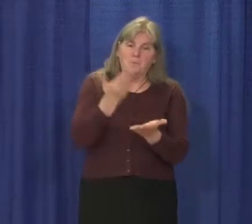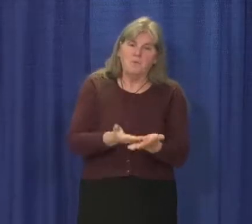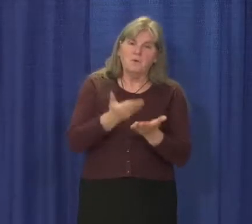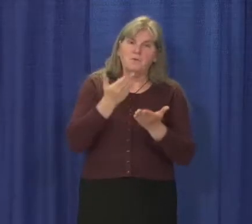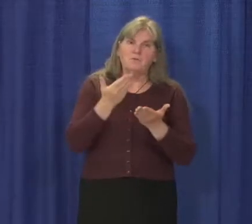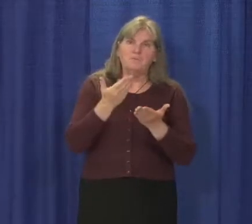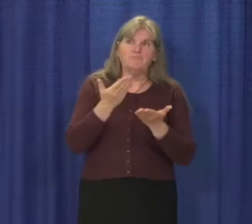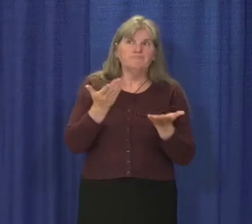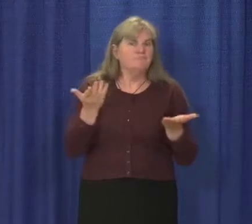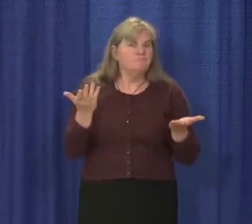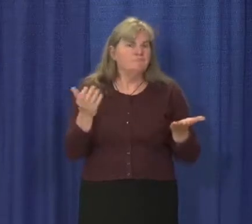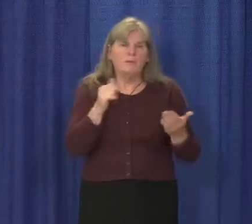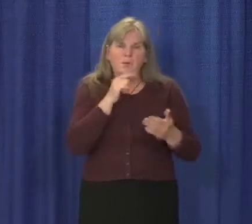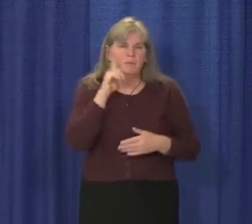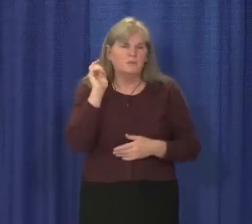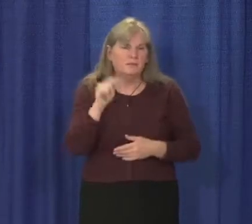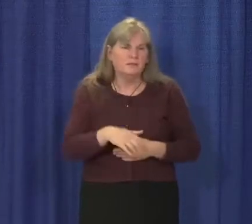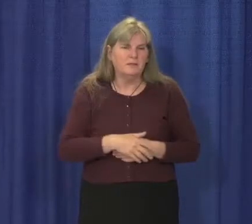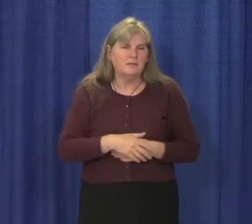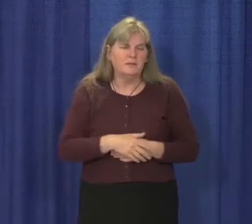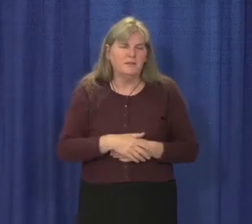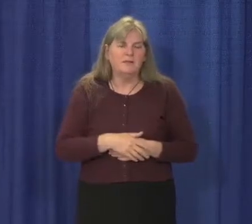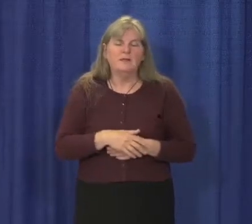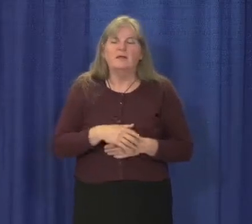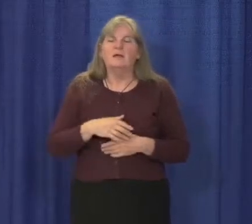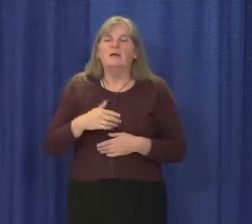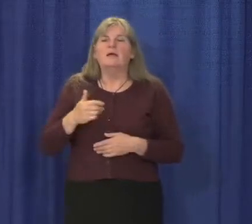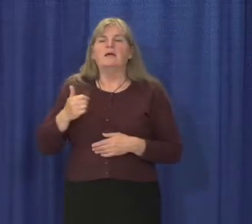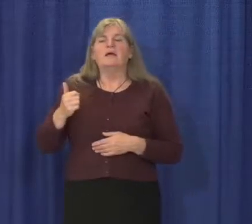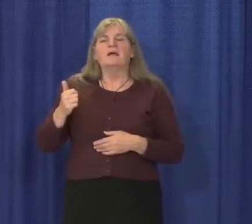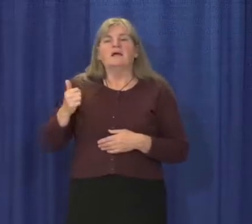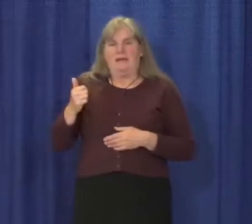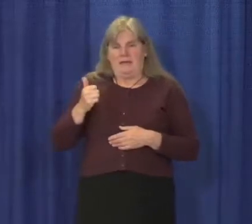stage as the jurisdiction that's ahead of the curve about